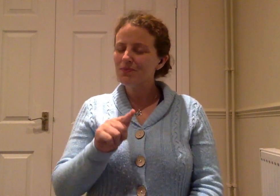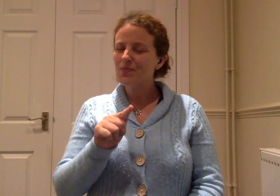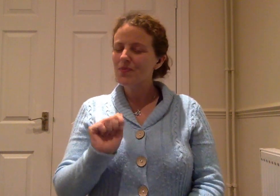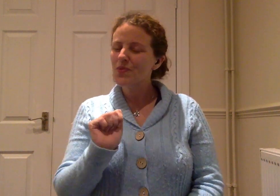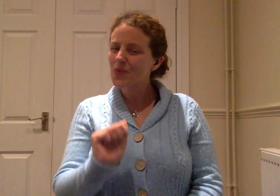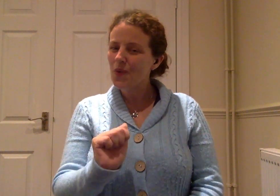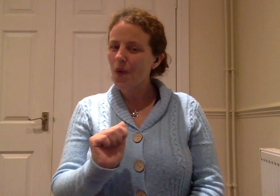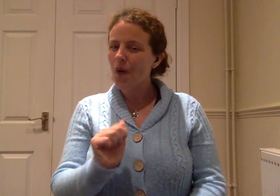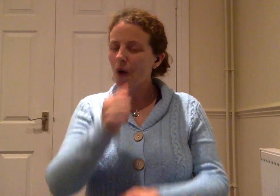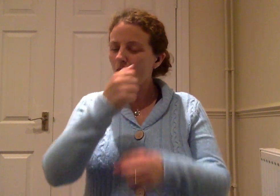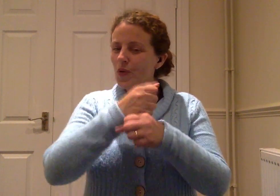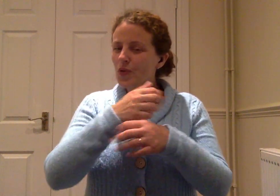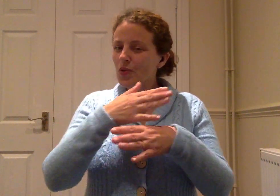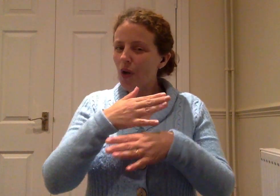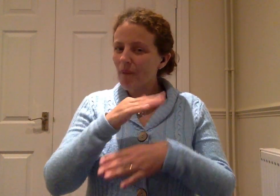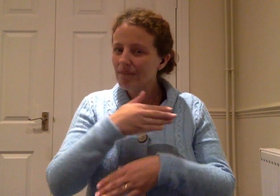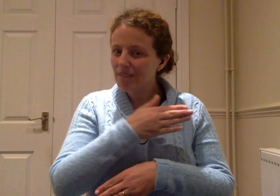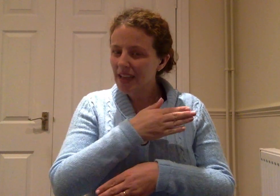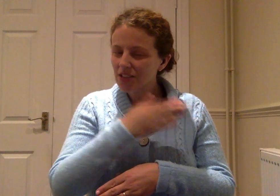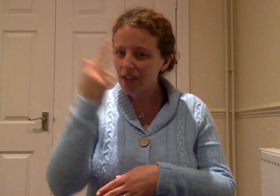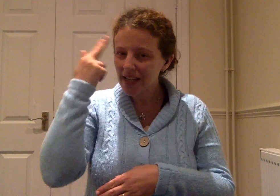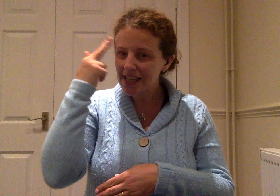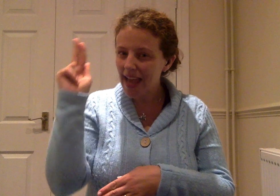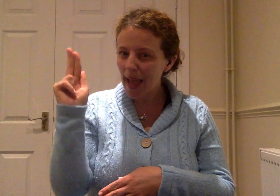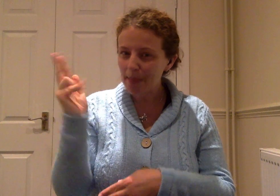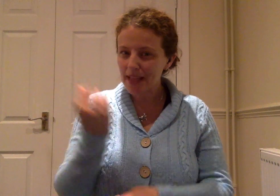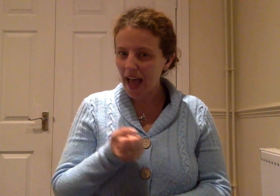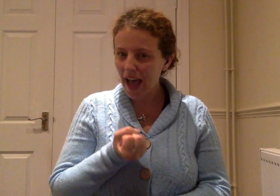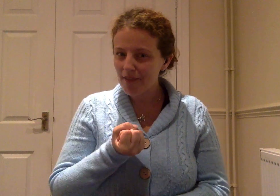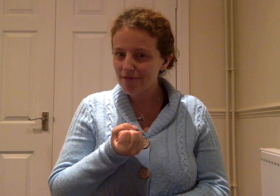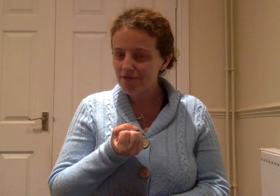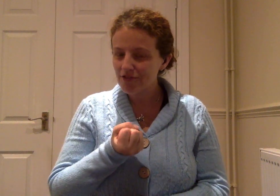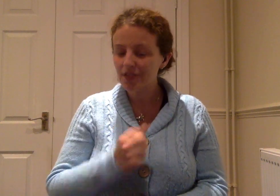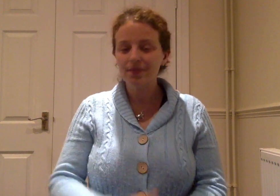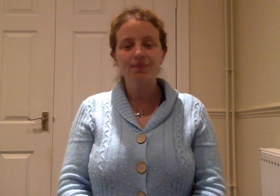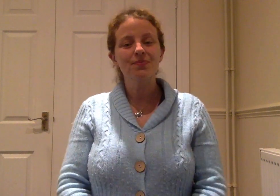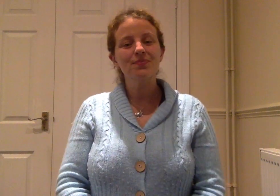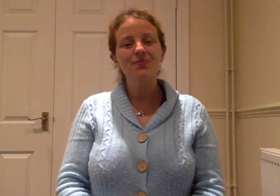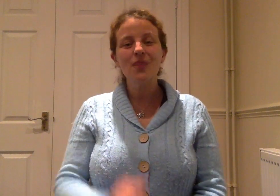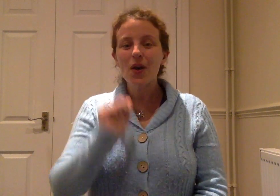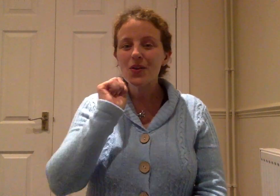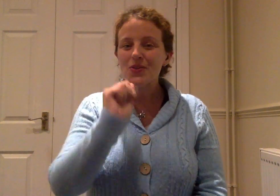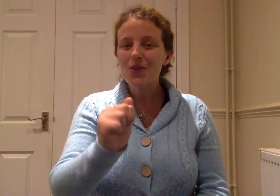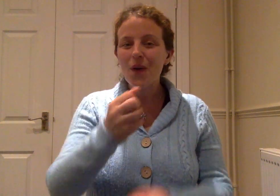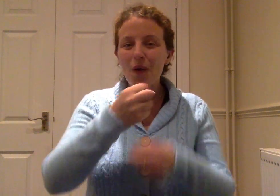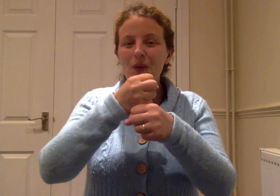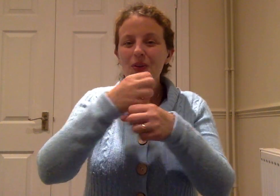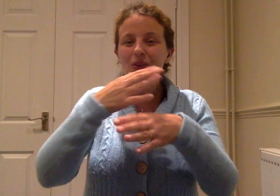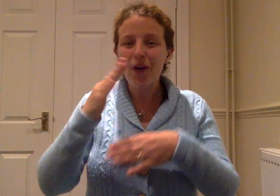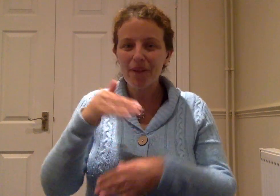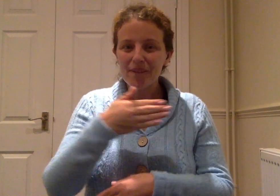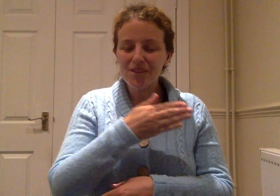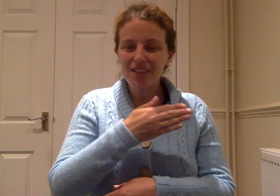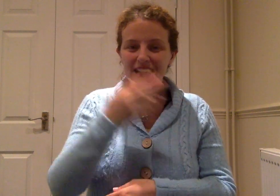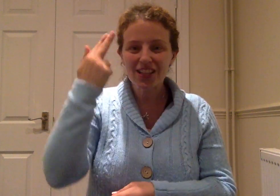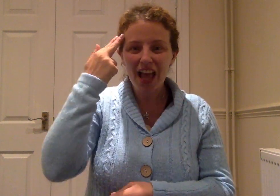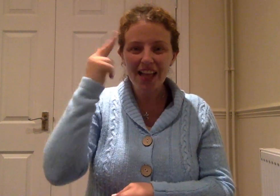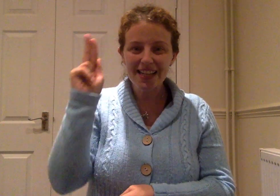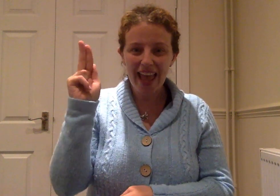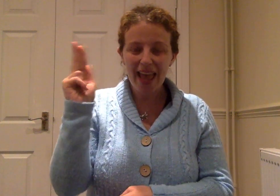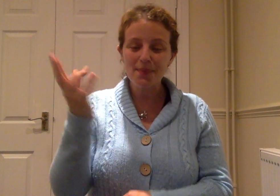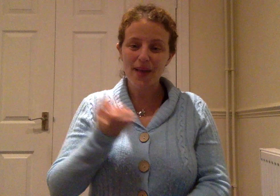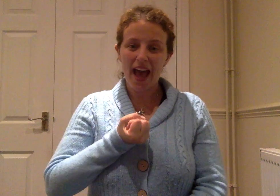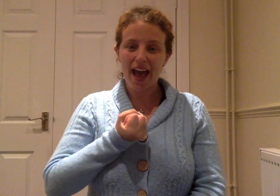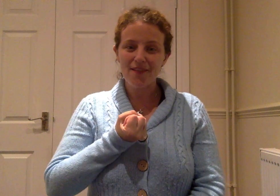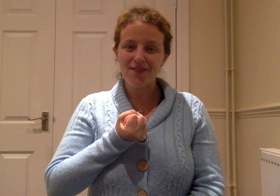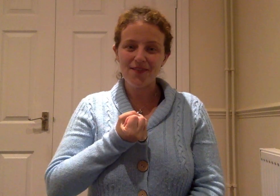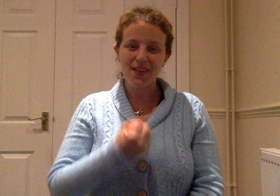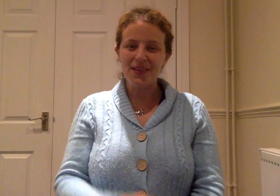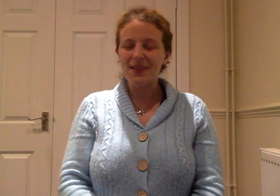Your goldfish name have?